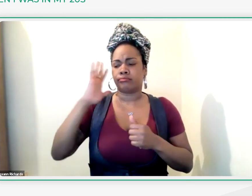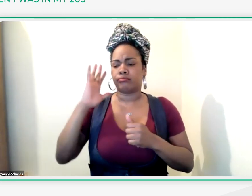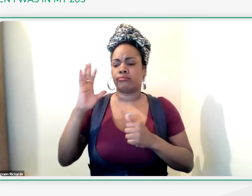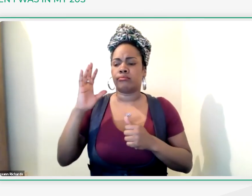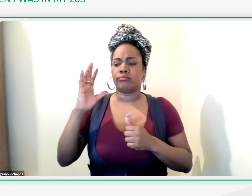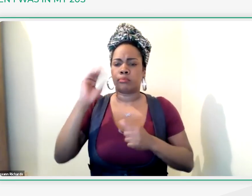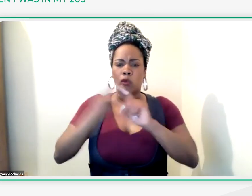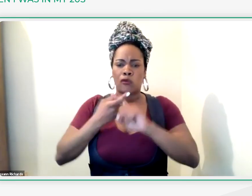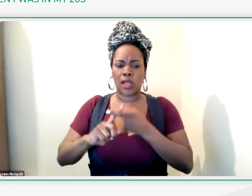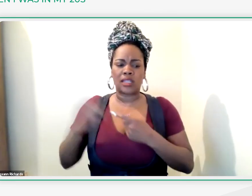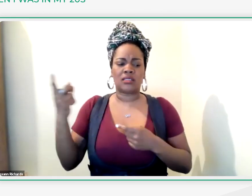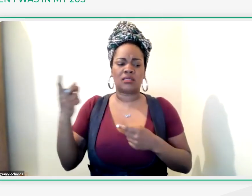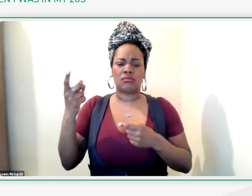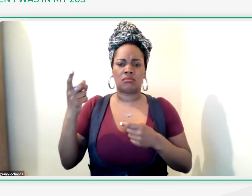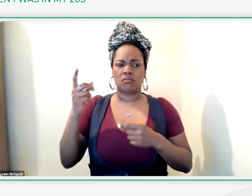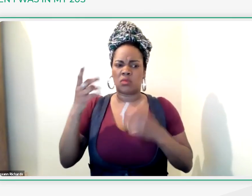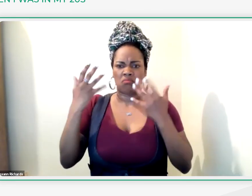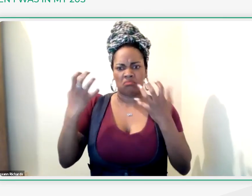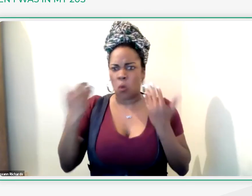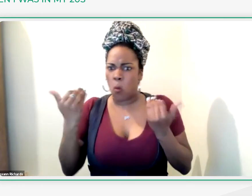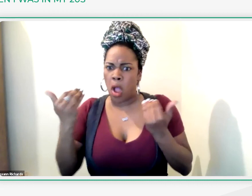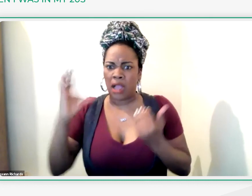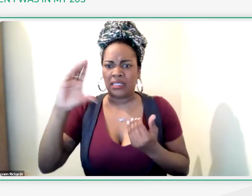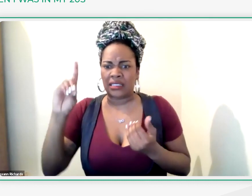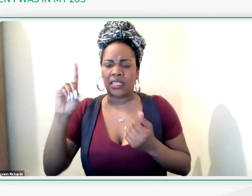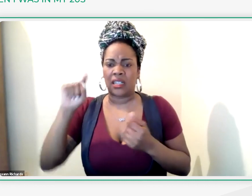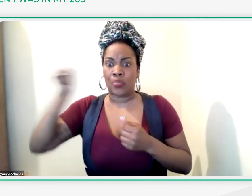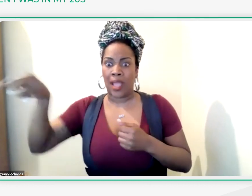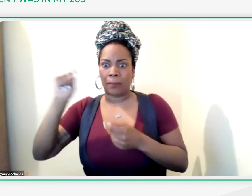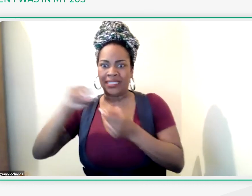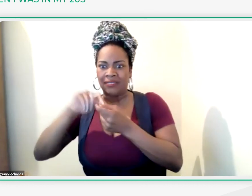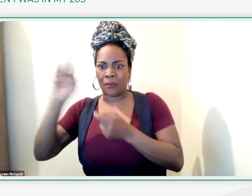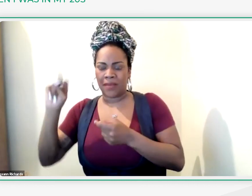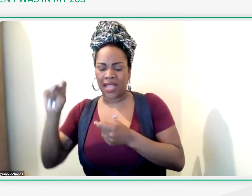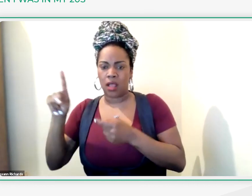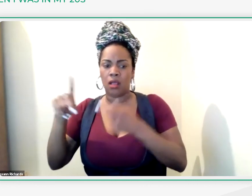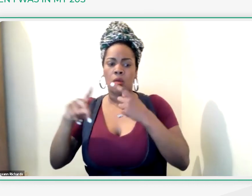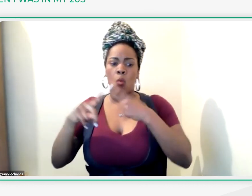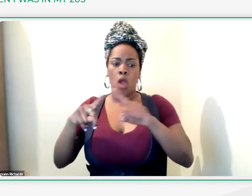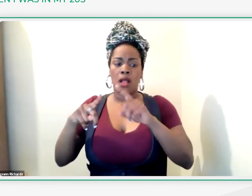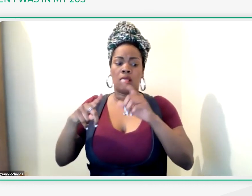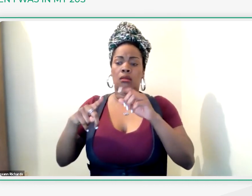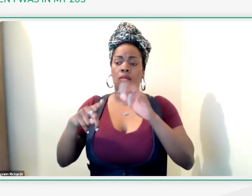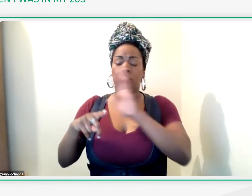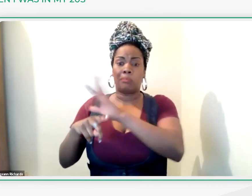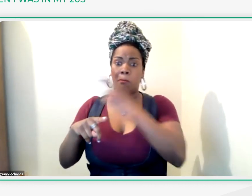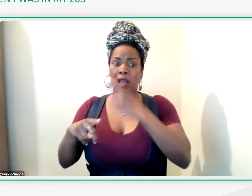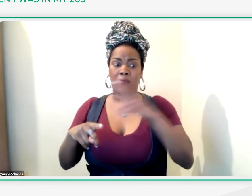I know way back when a friend of mine wanted to go ahead and open a CD at a specific bank.